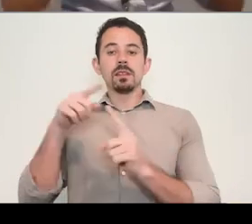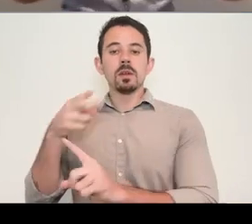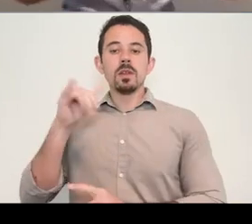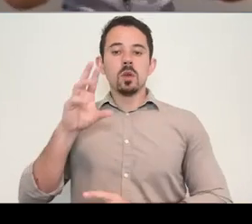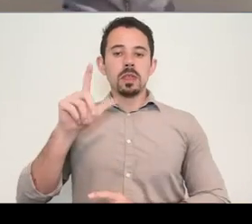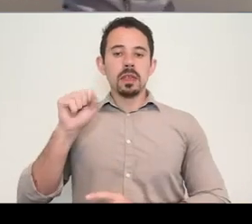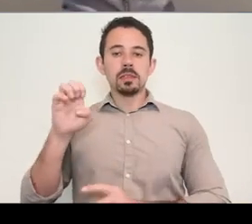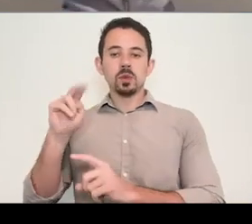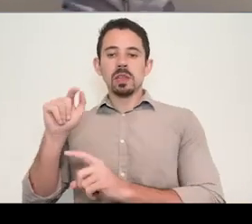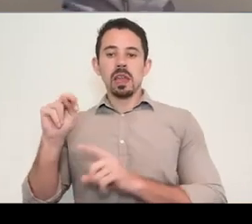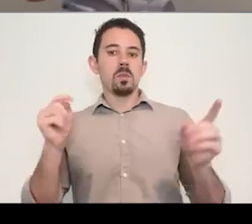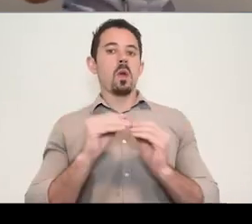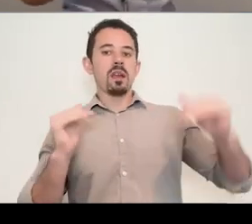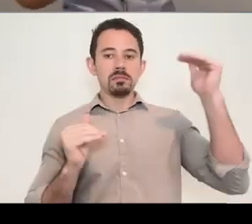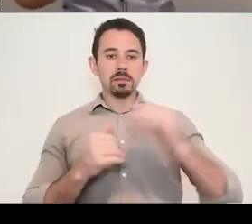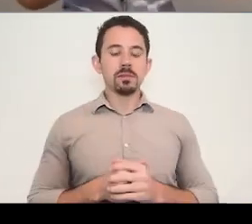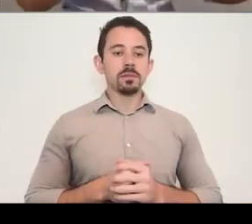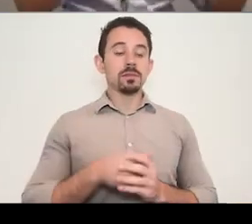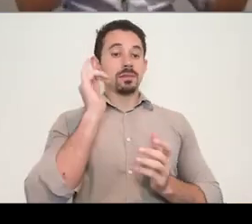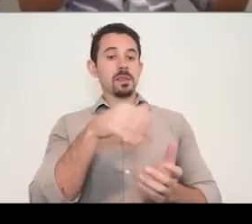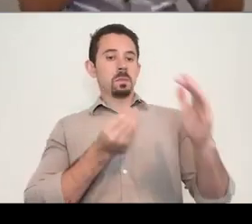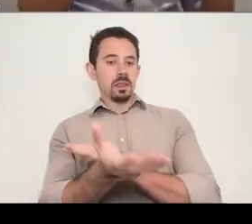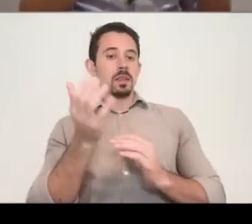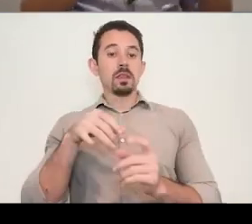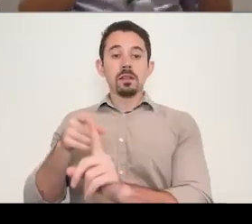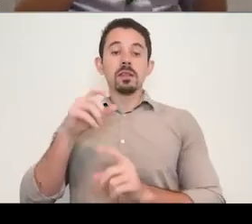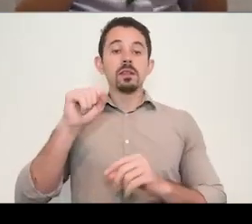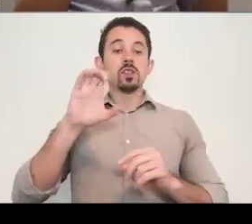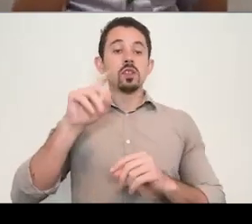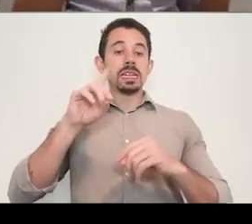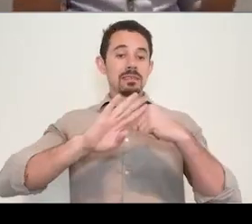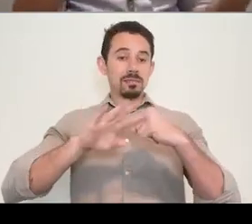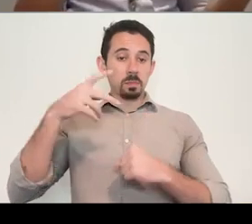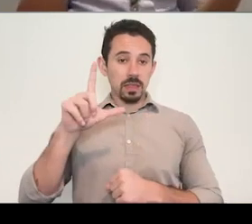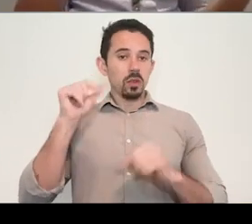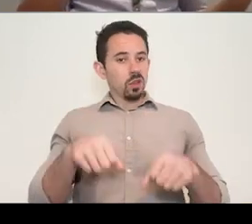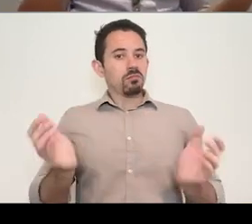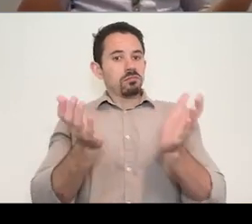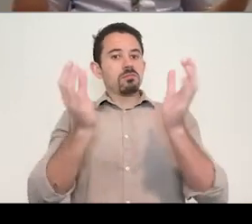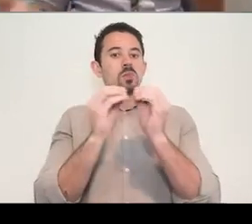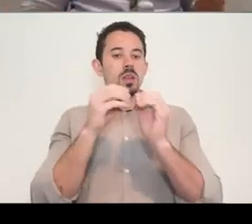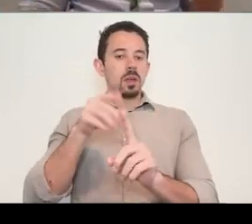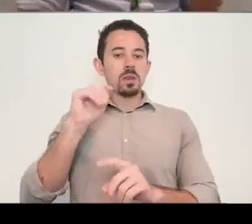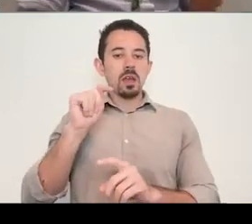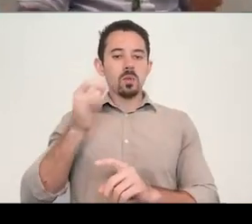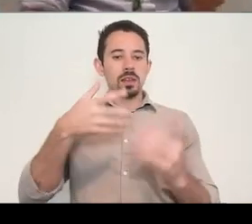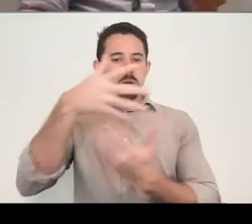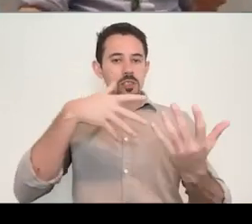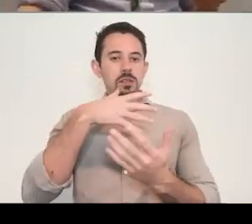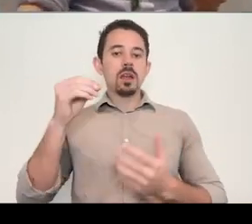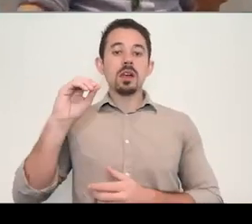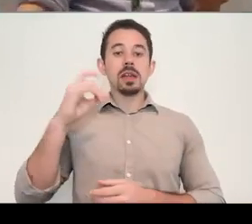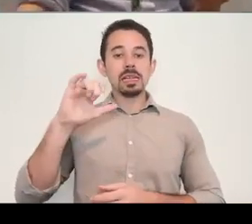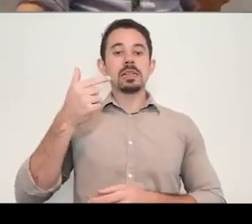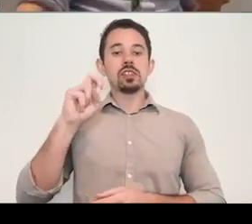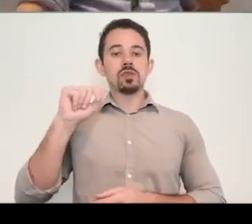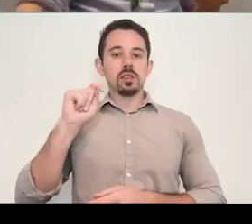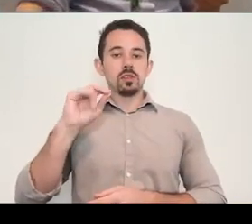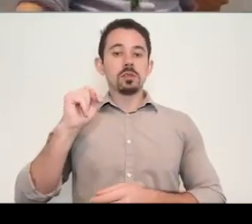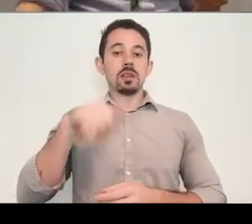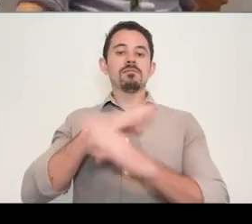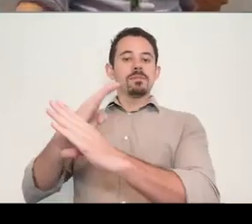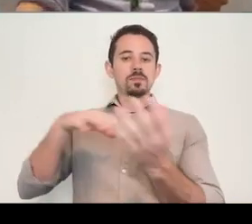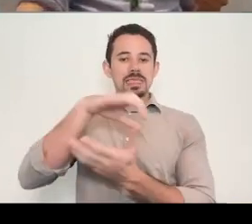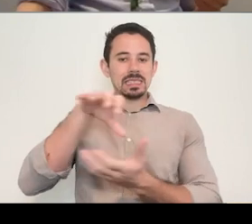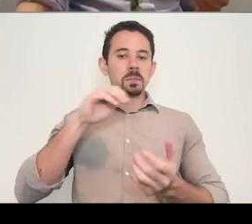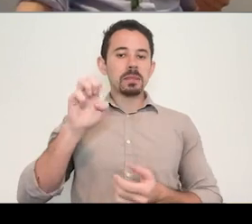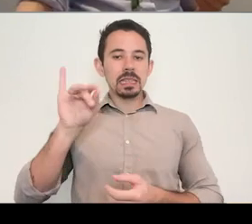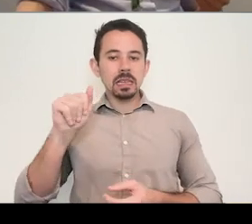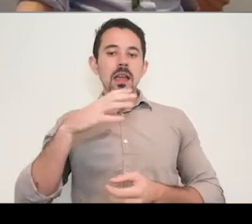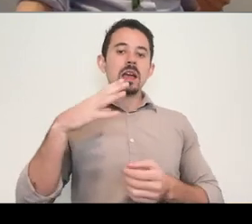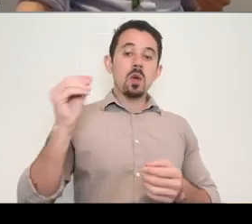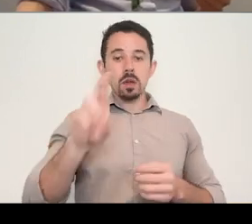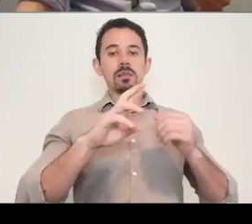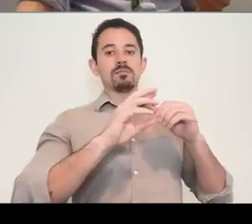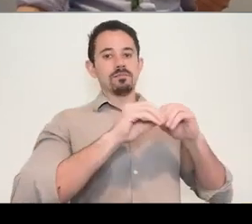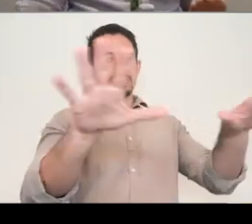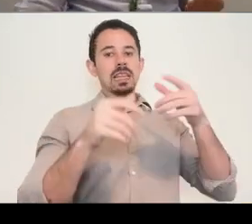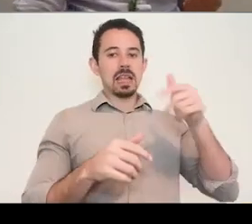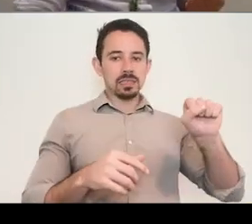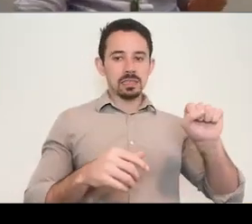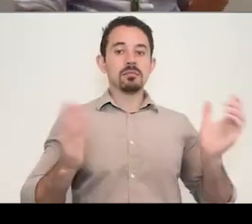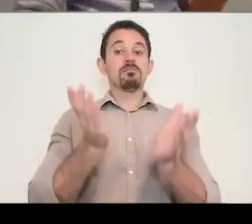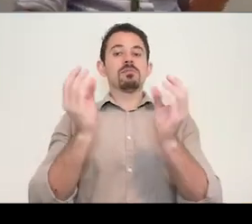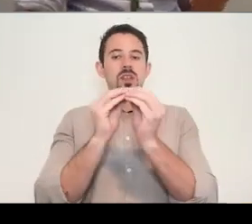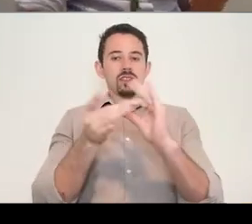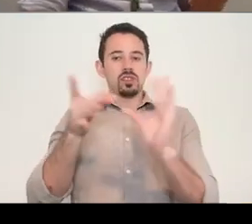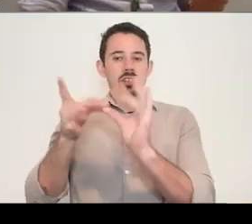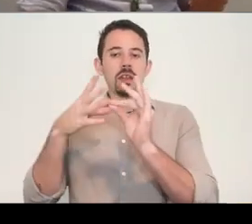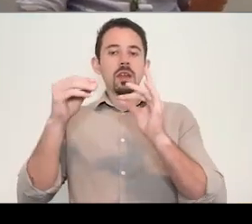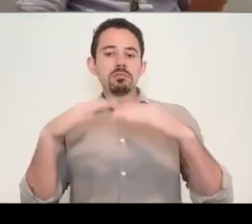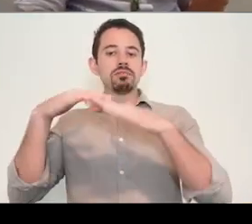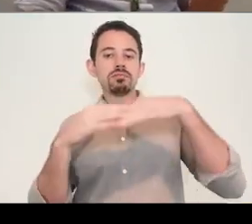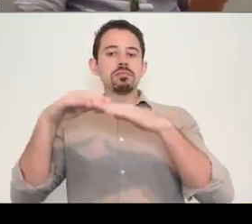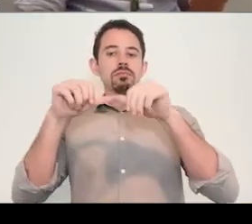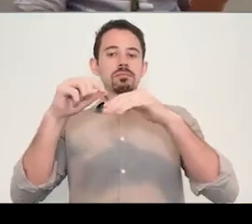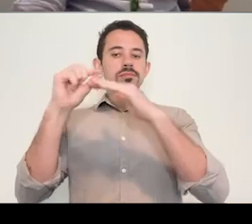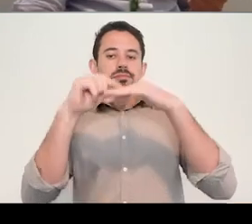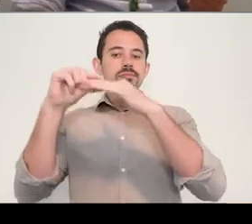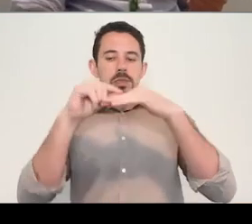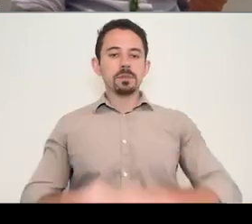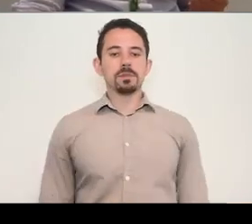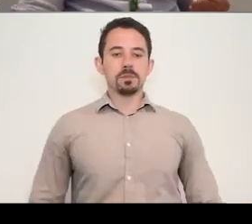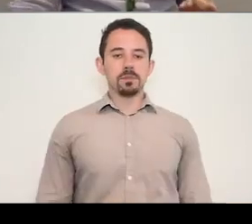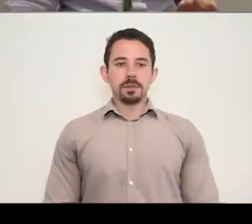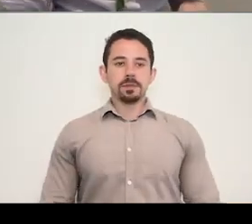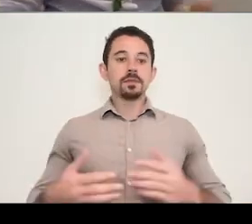that prevent mixing with liquid media and the release of gas promoting cohesion and buoyancy.